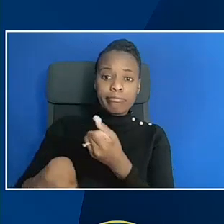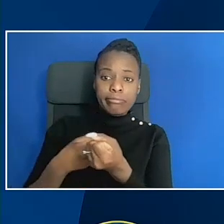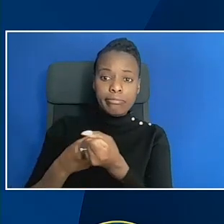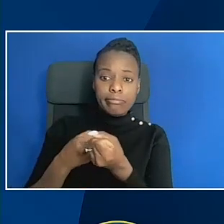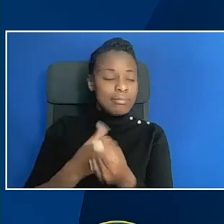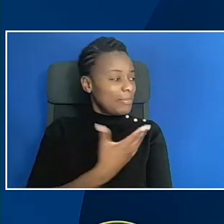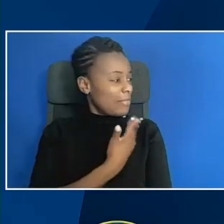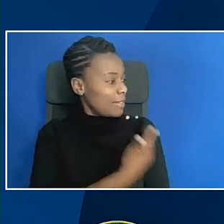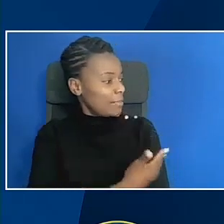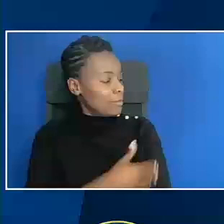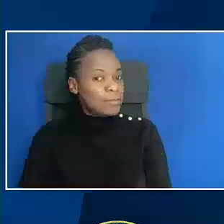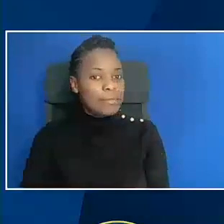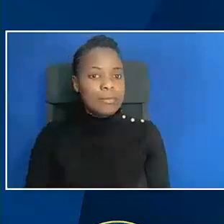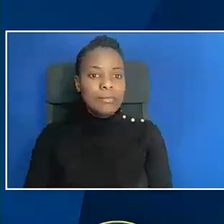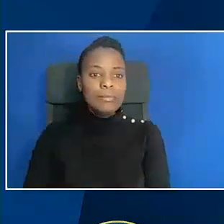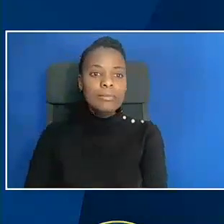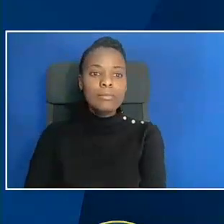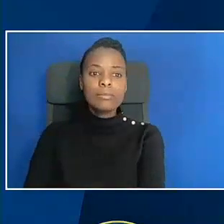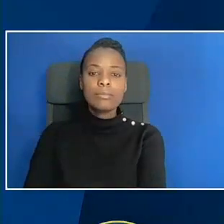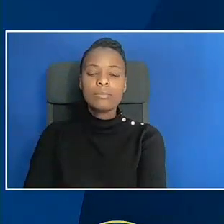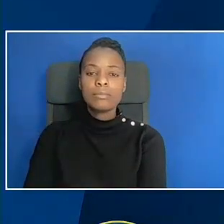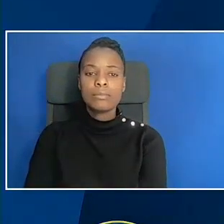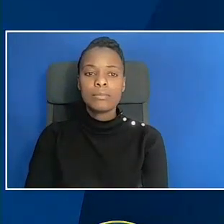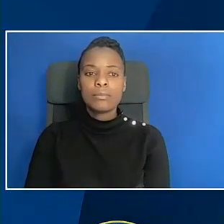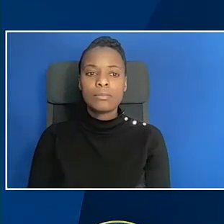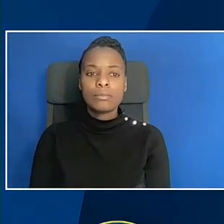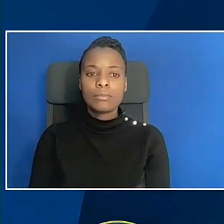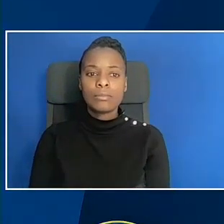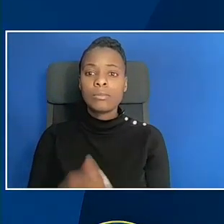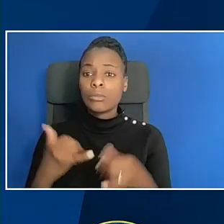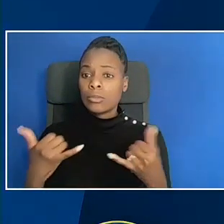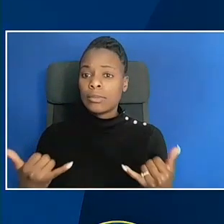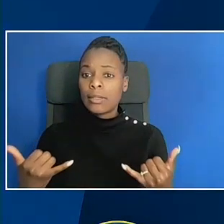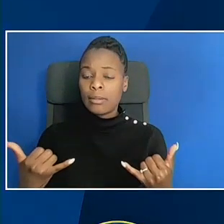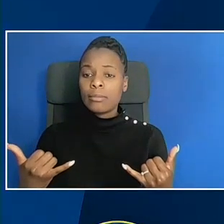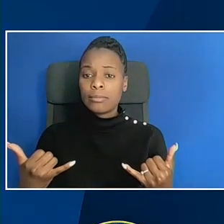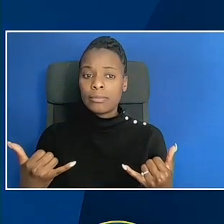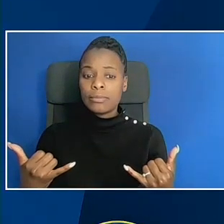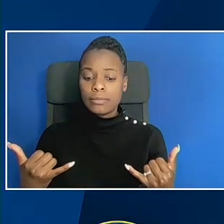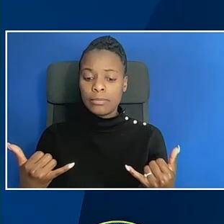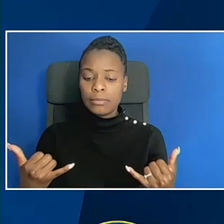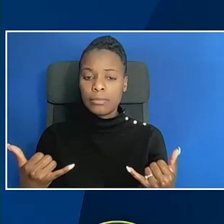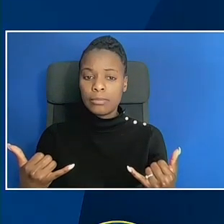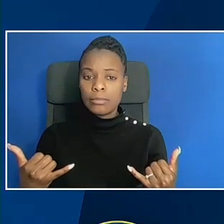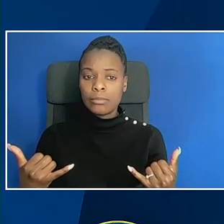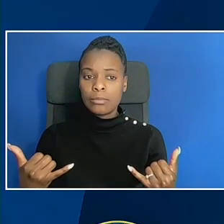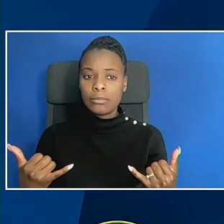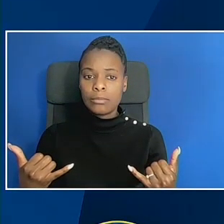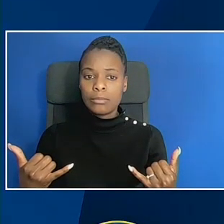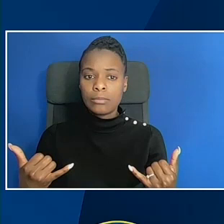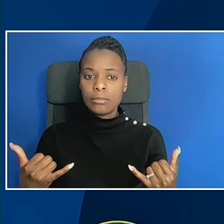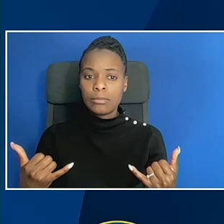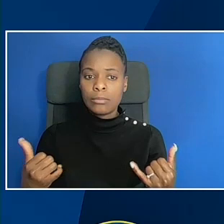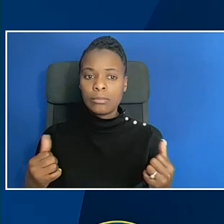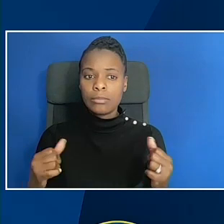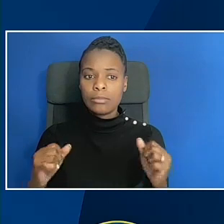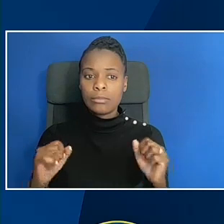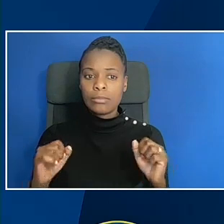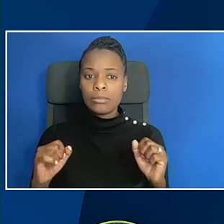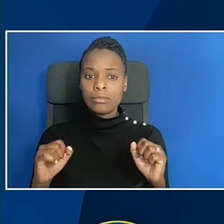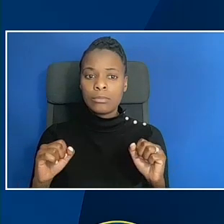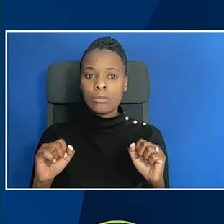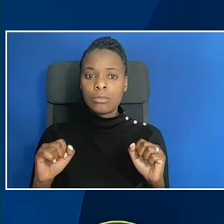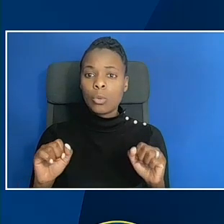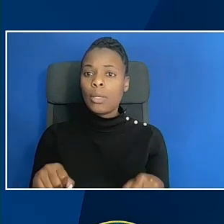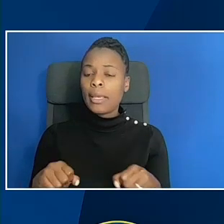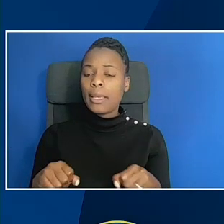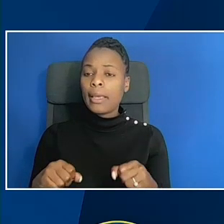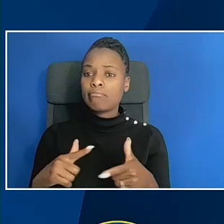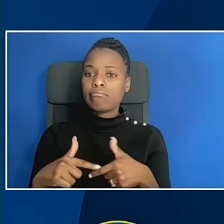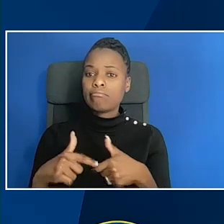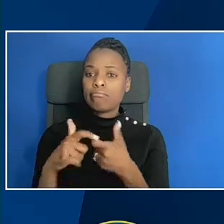So with that, we can go off live feed while